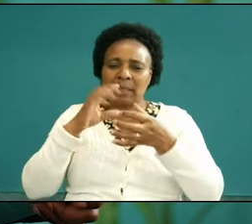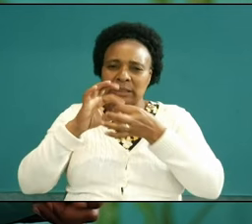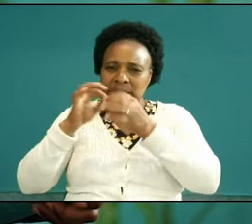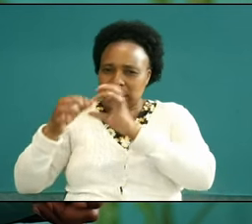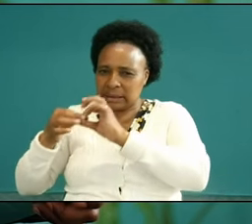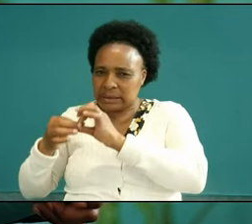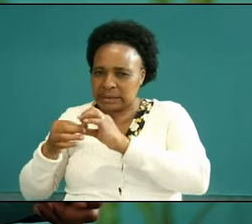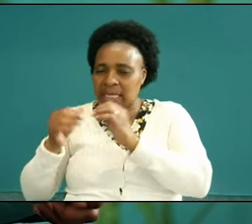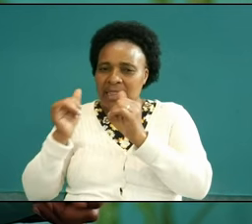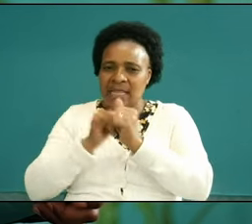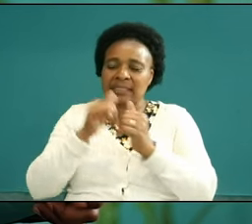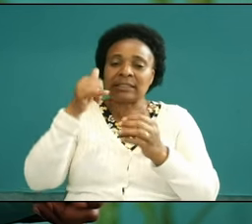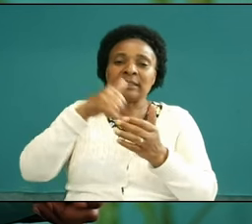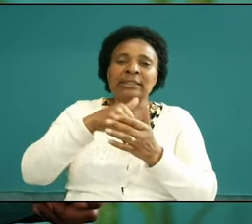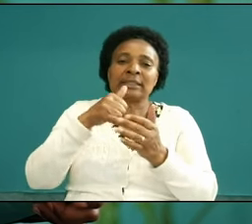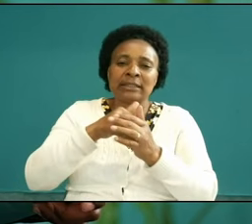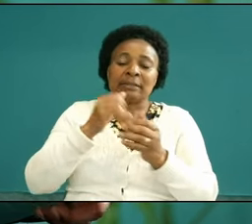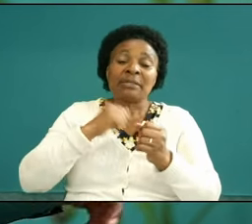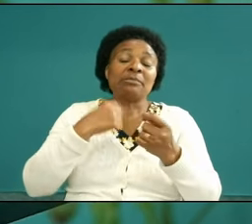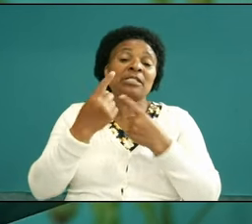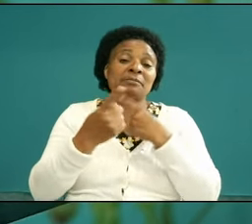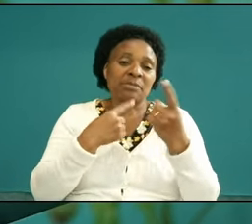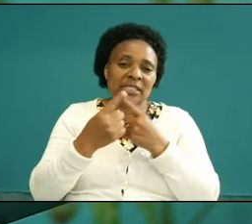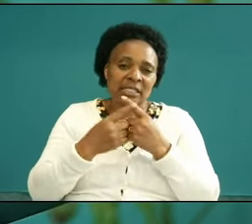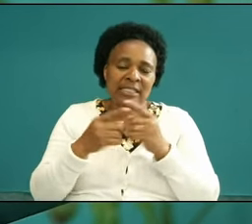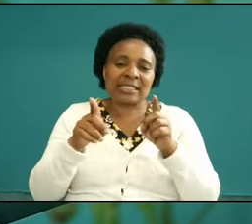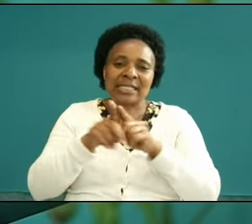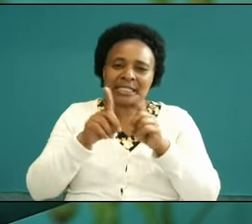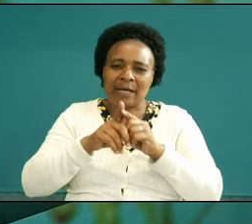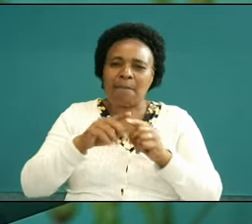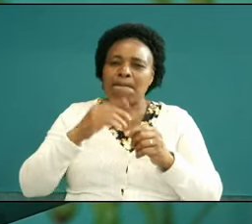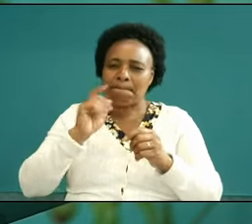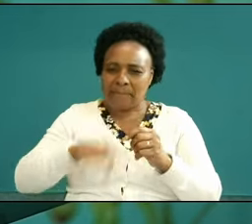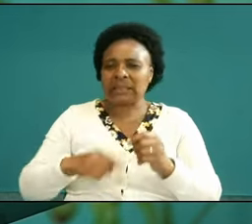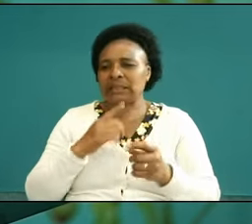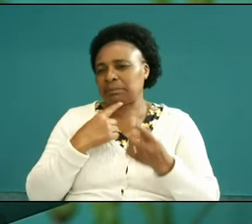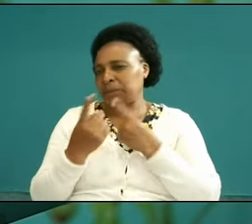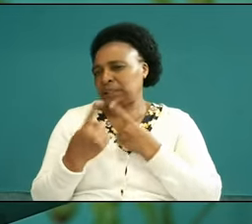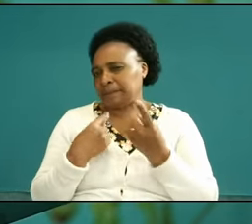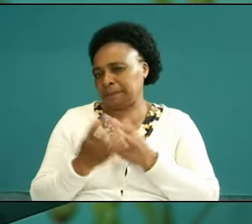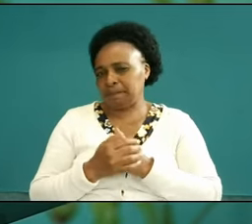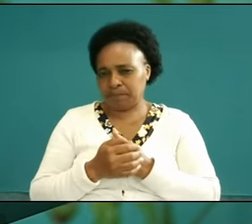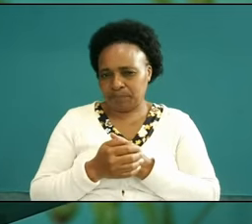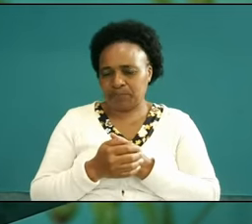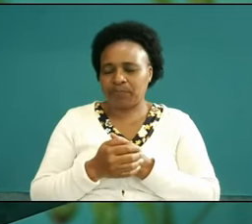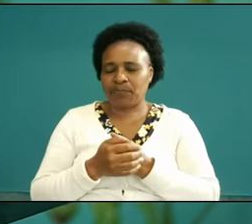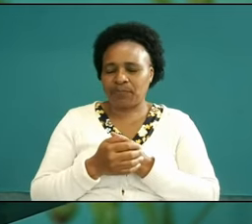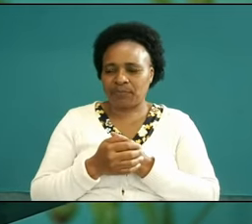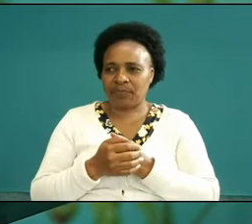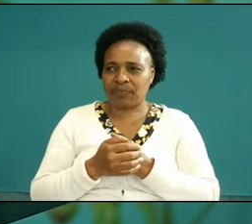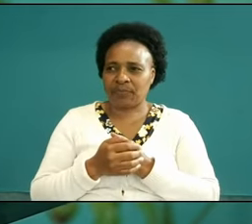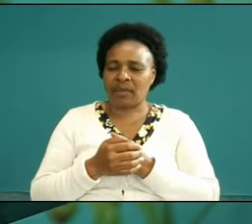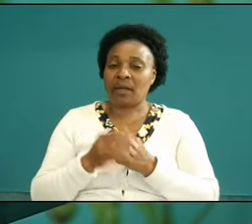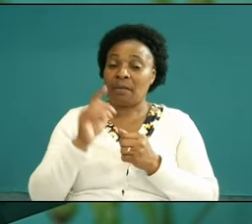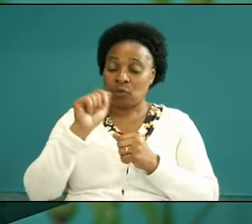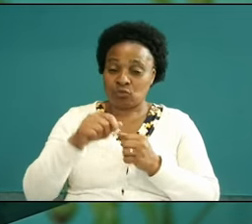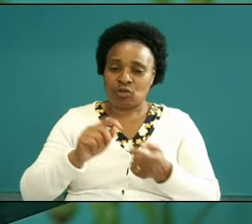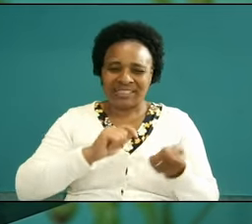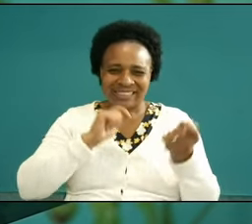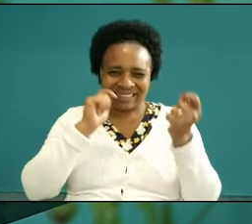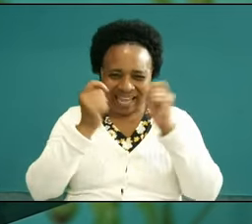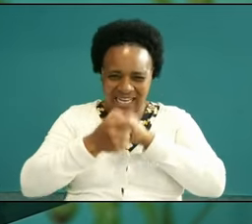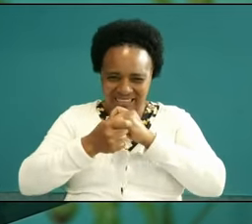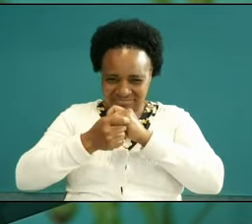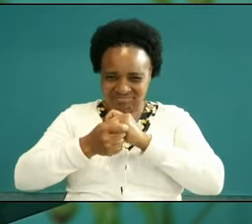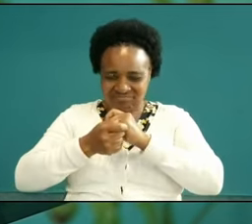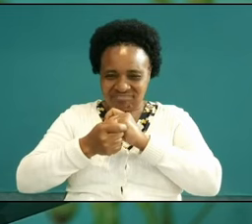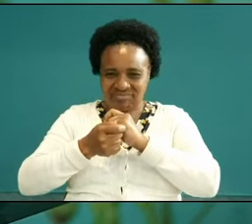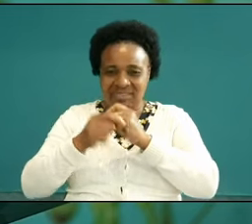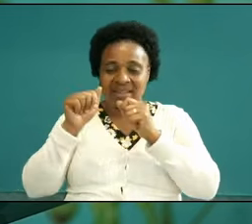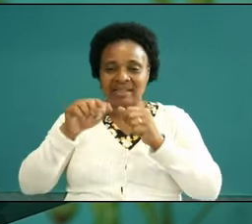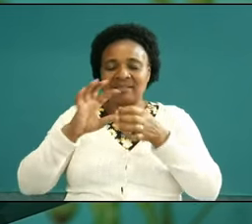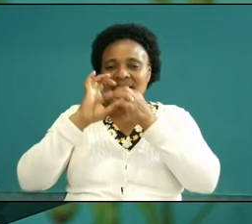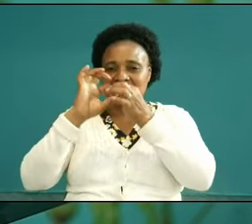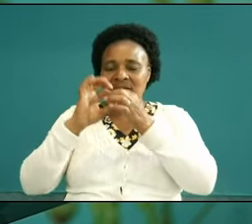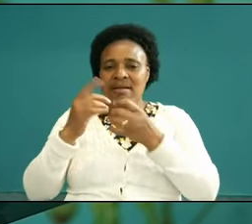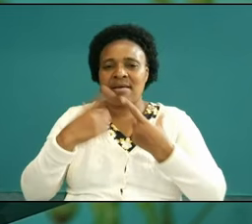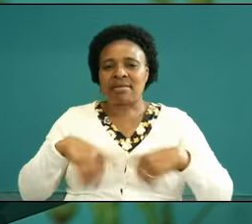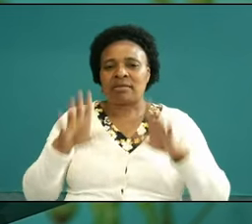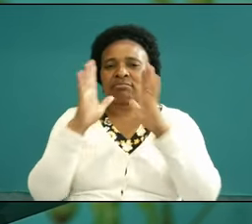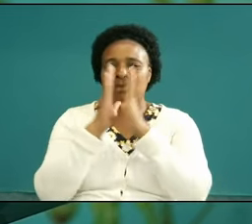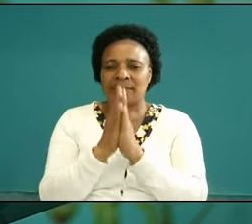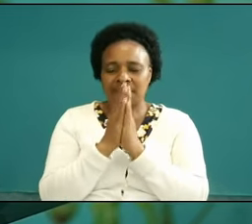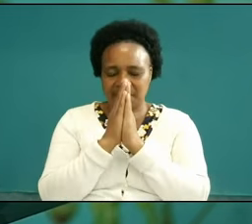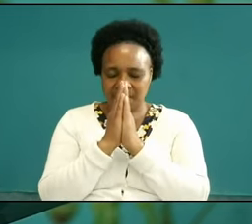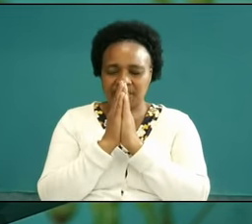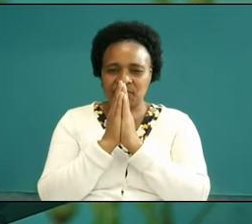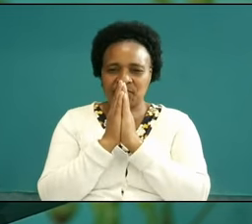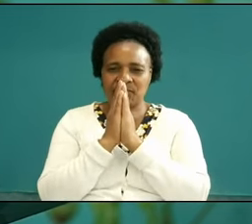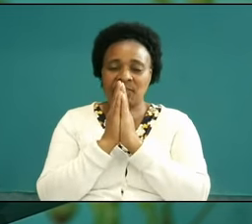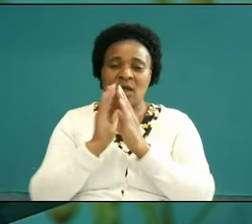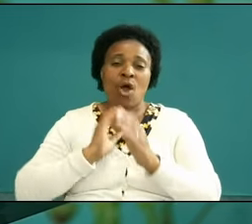that in it I may speak boldly as I ought to speak turning the tide let's pray our gracious Father in